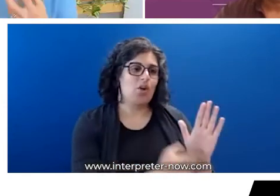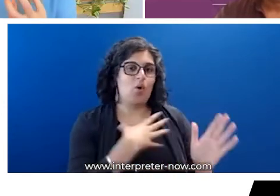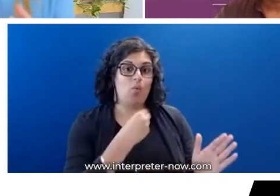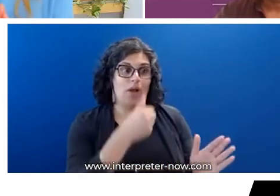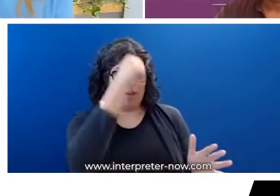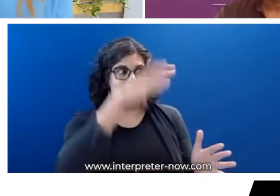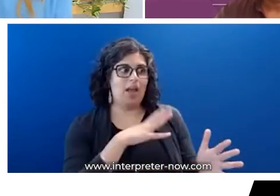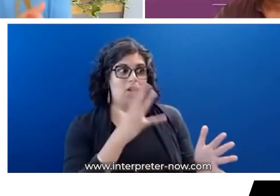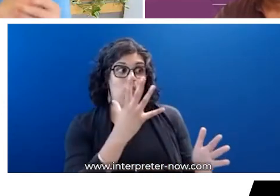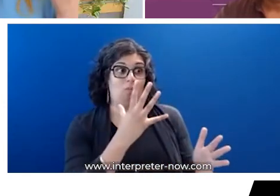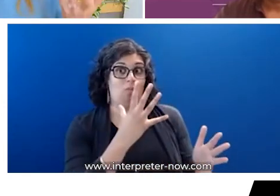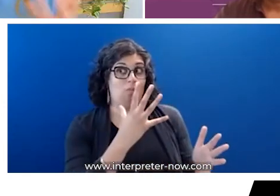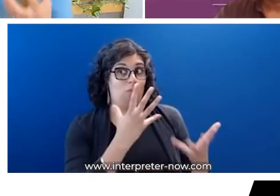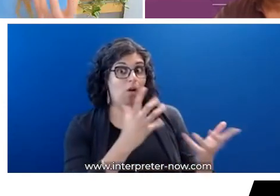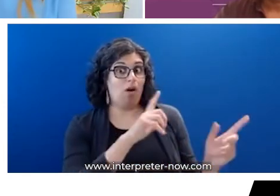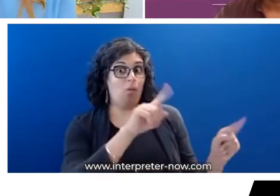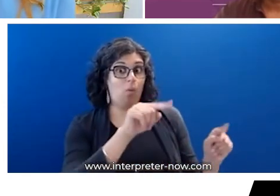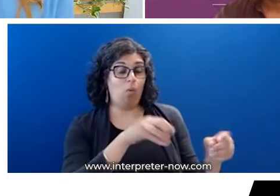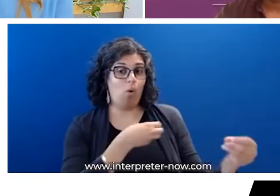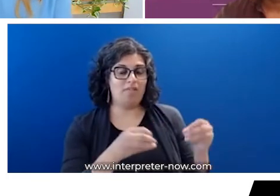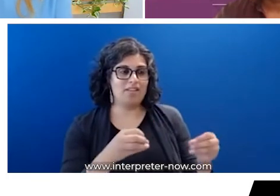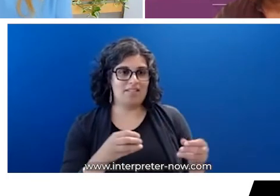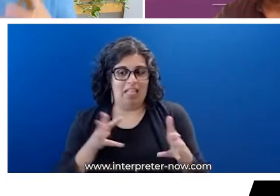more, and the rest of us tend to not want to go to the office more.